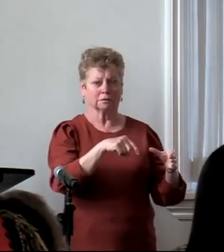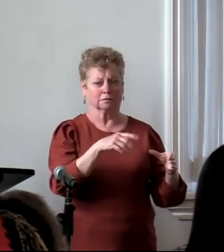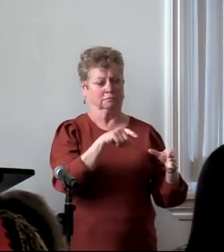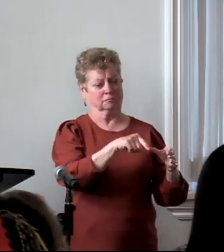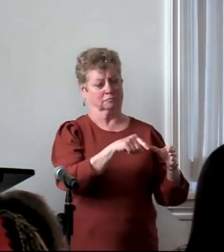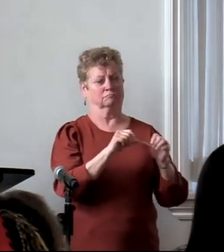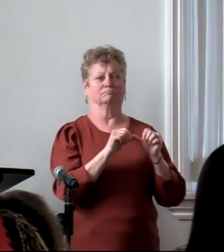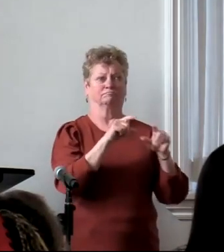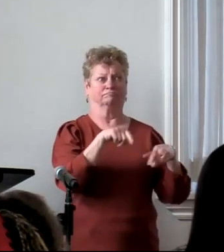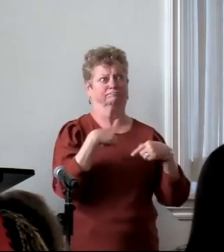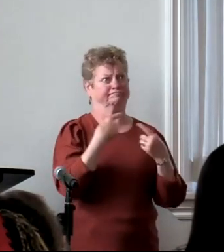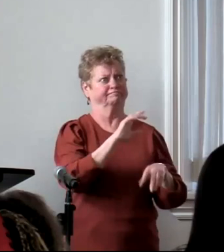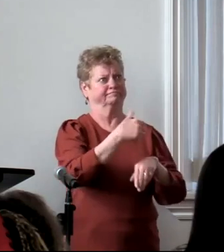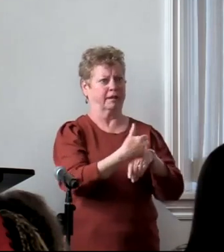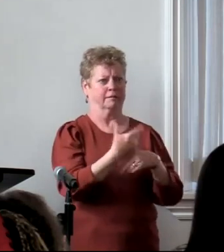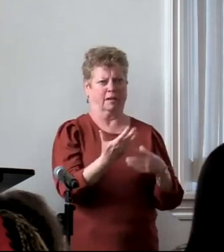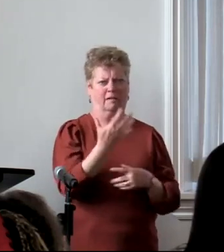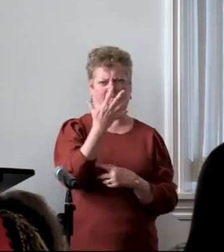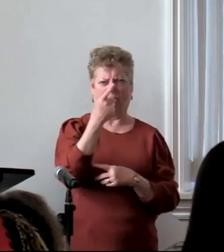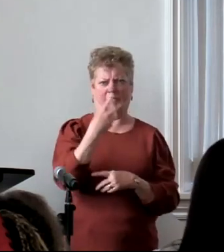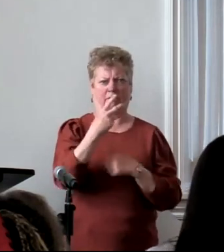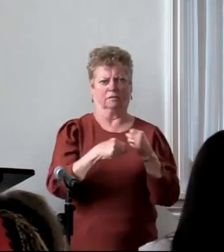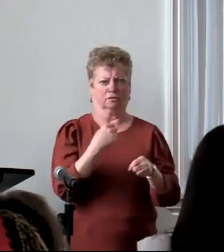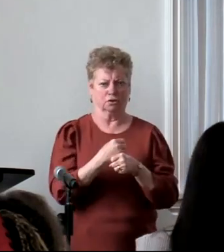If there's one thing that has been made clear over those years is that